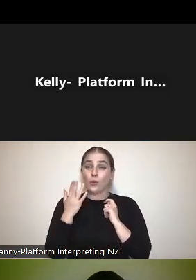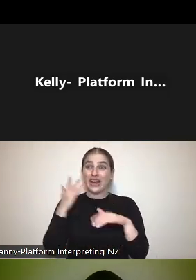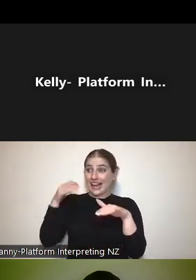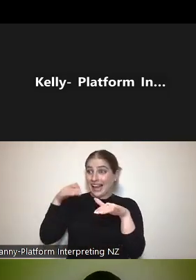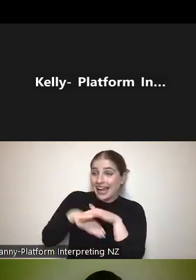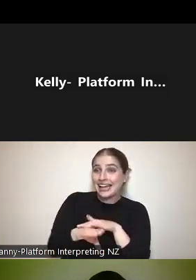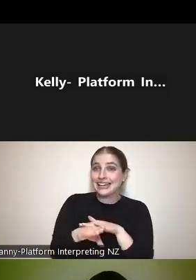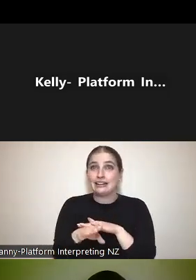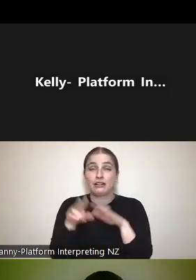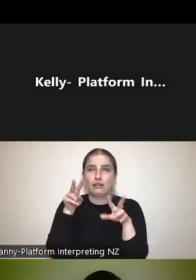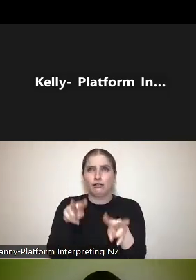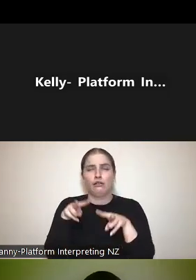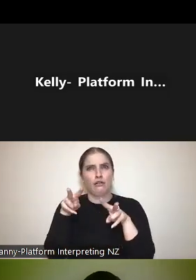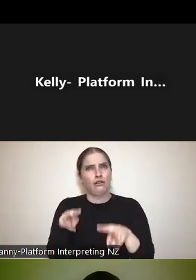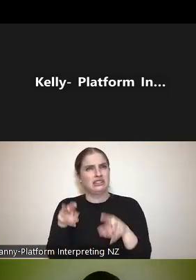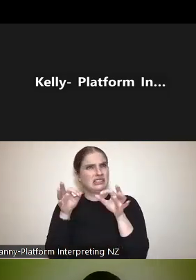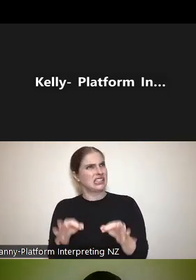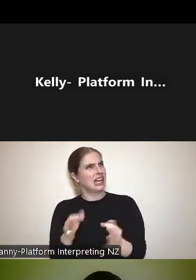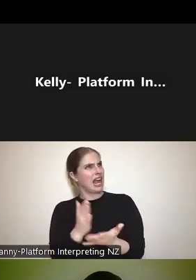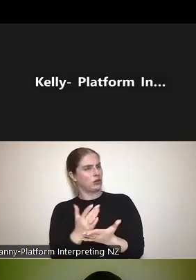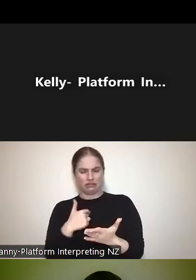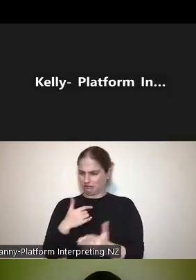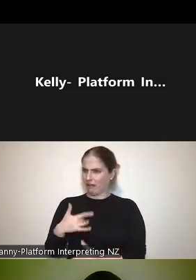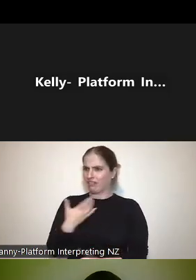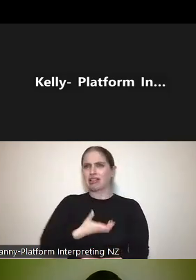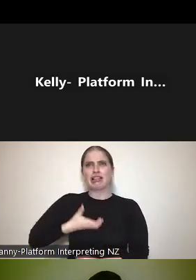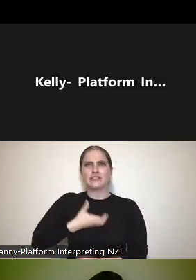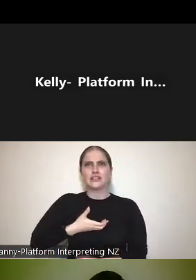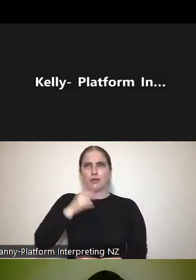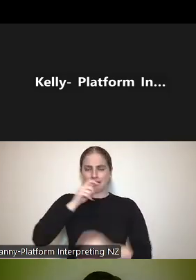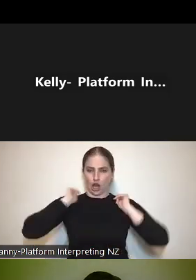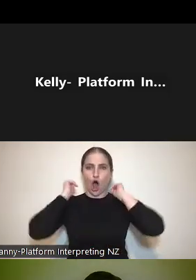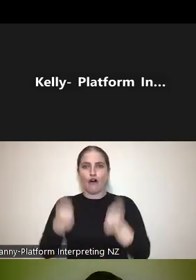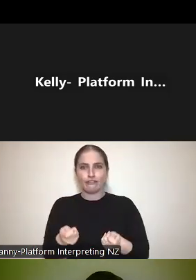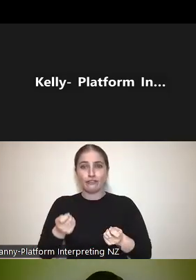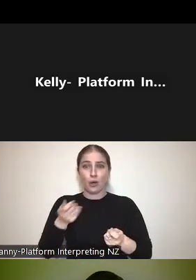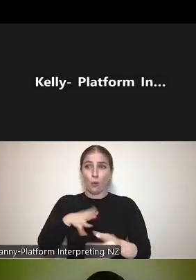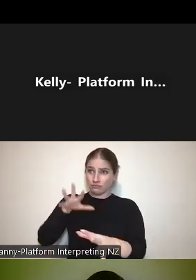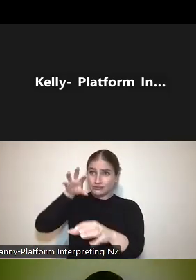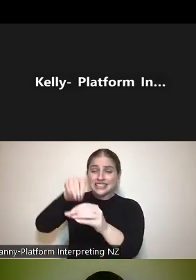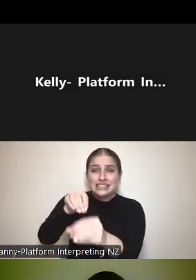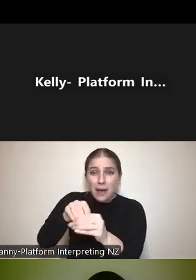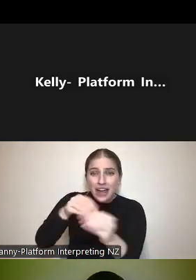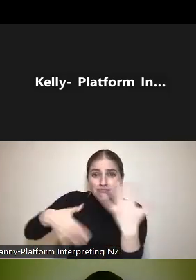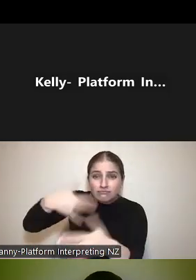actually, I'm comfortable now, and I would like to participate. Or, halfway through the show, they decide, I want to put this thing on,